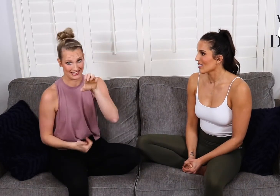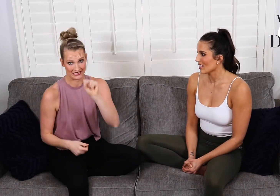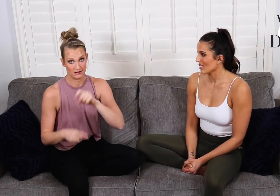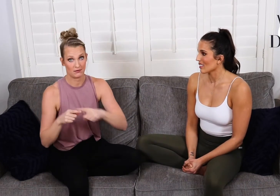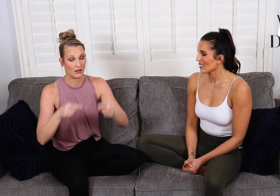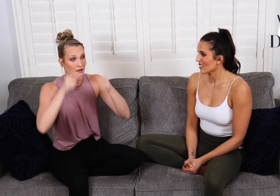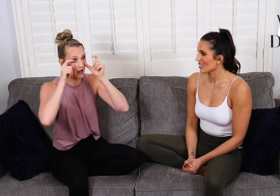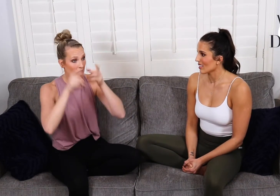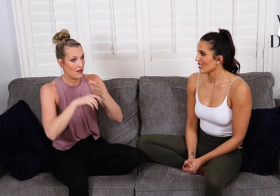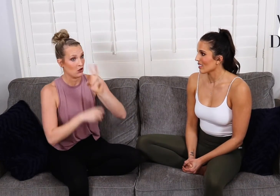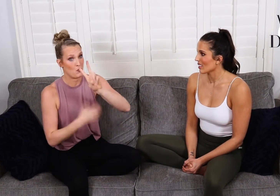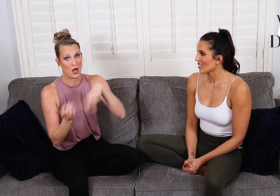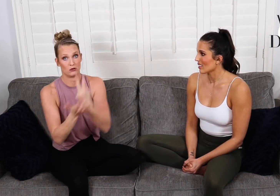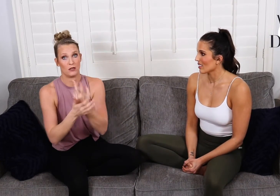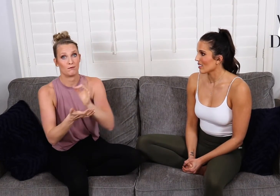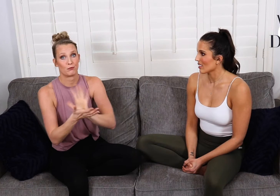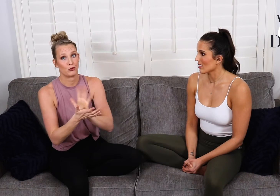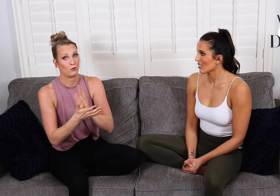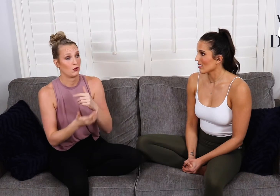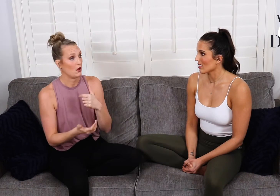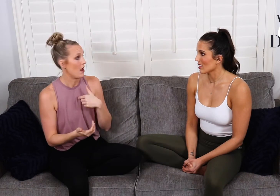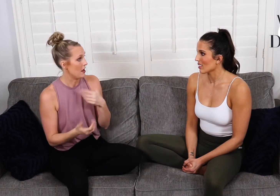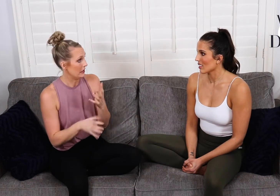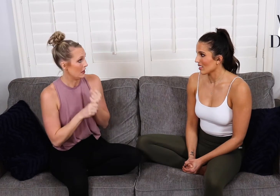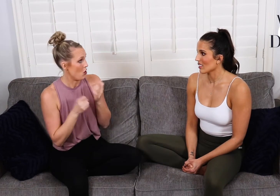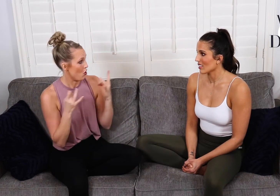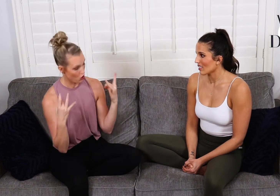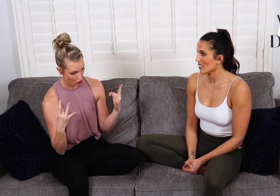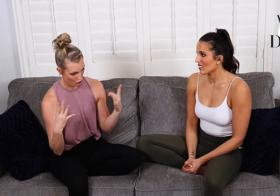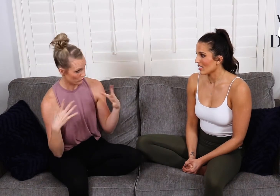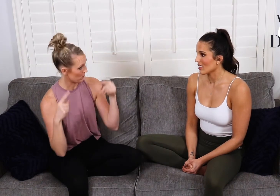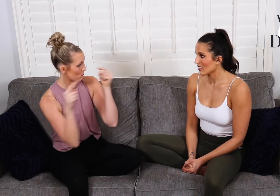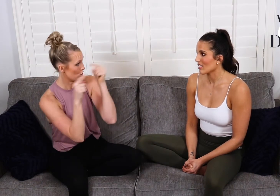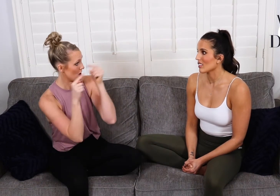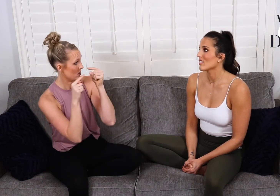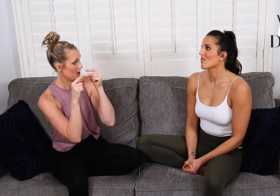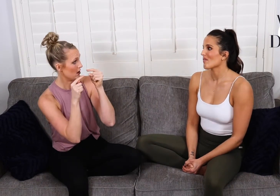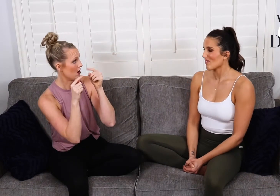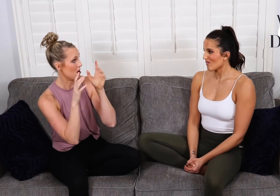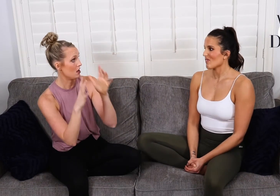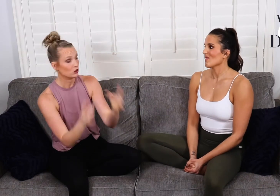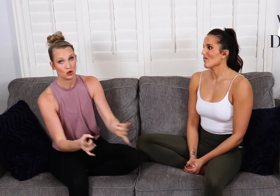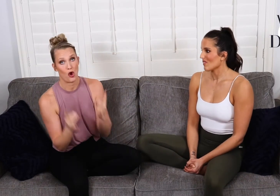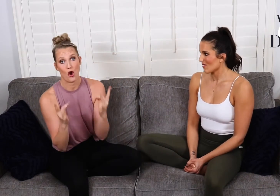but after wearing those things for a 2-hour movie, I get horrible headaches horrible because